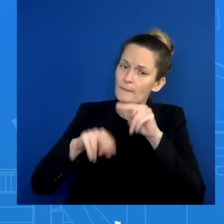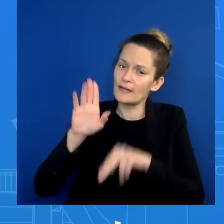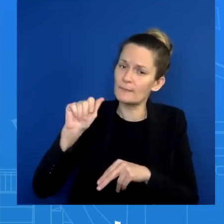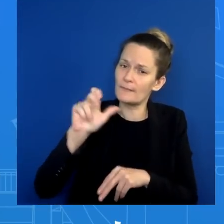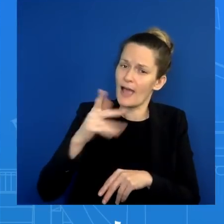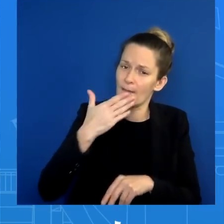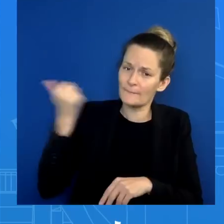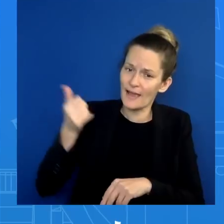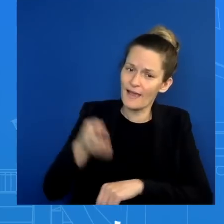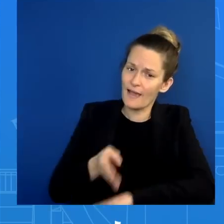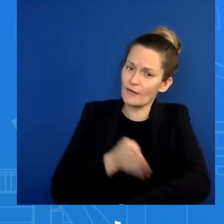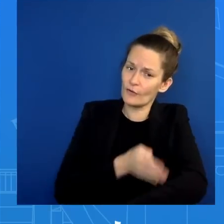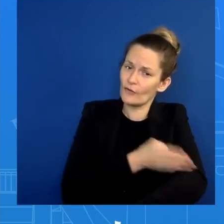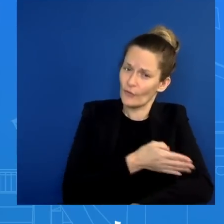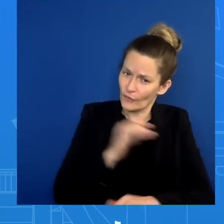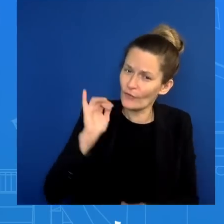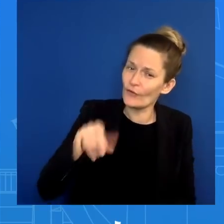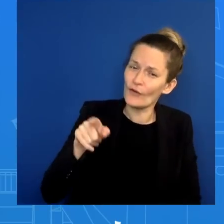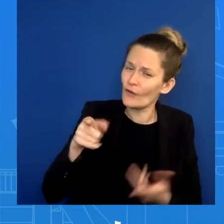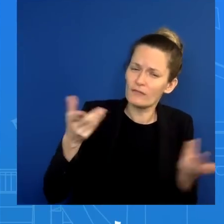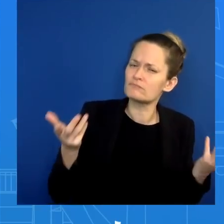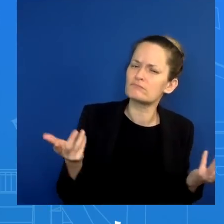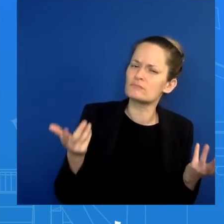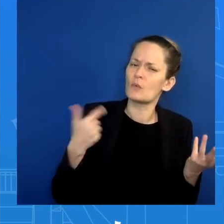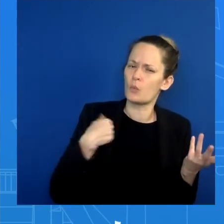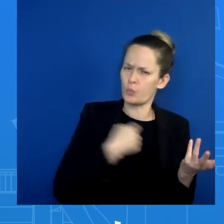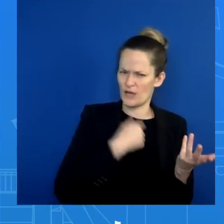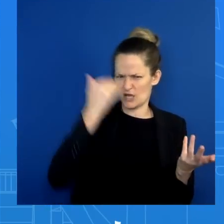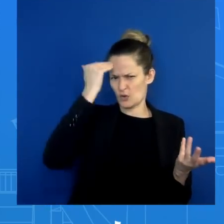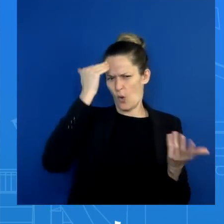The question is, do you all do you all believe